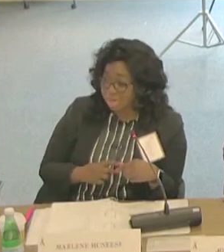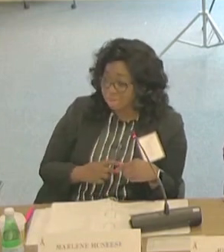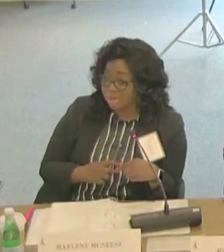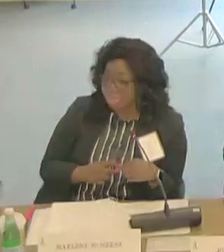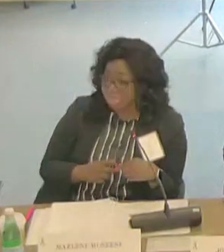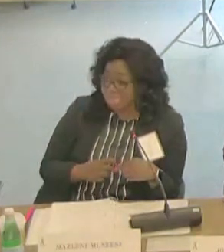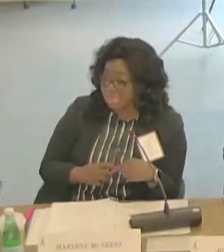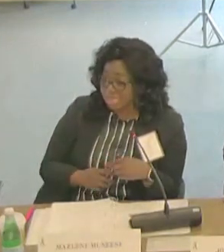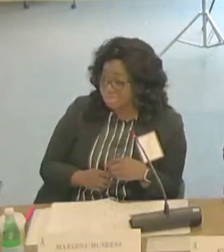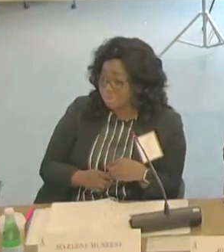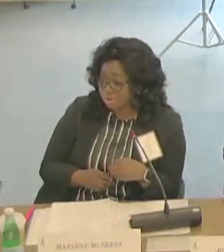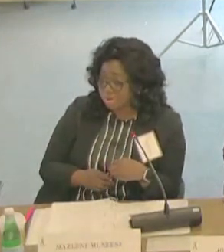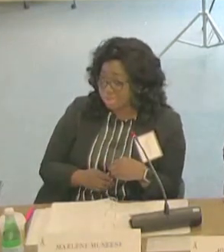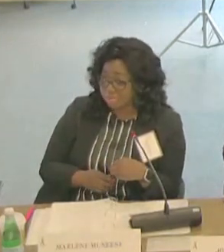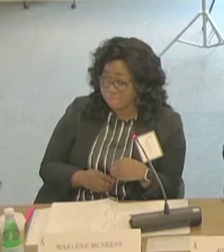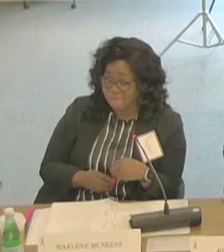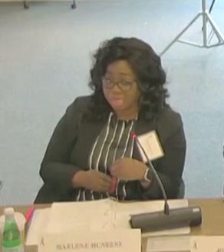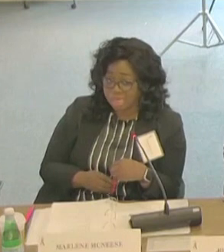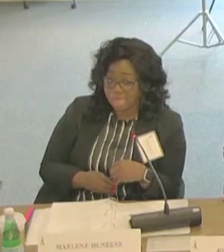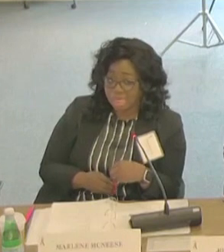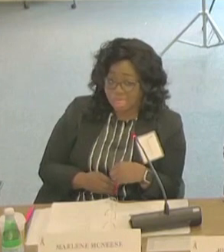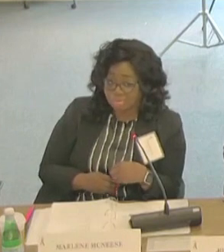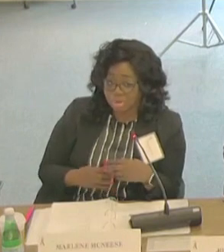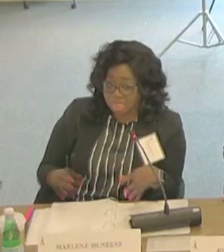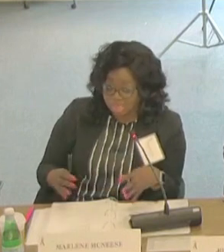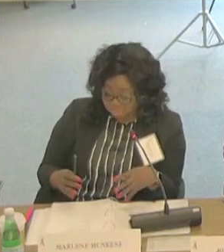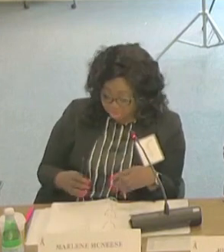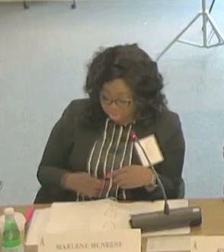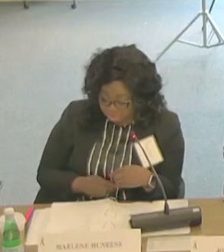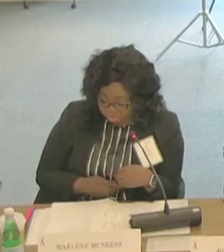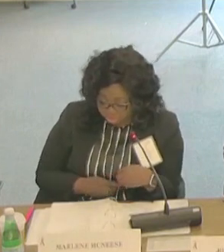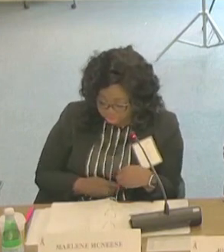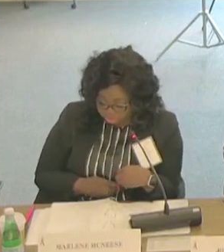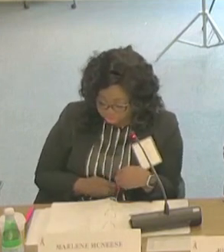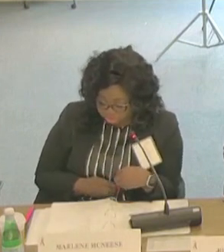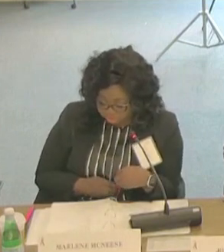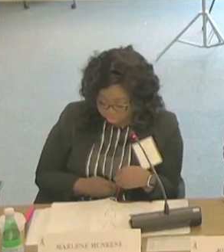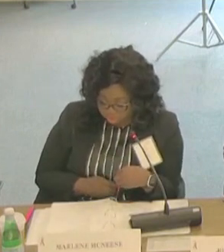and what they see and experience every day. It really is about the administration of it